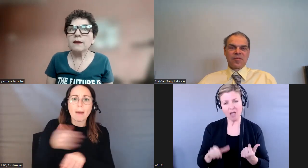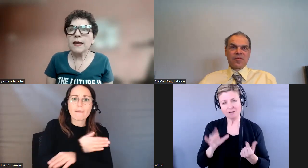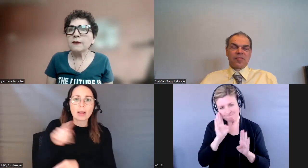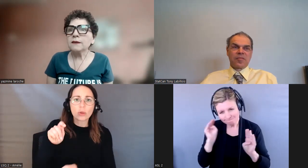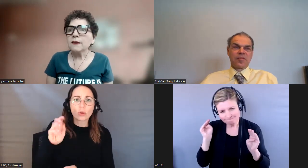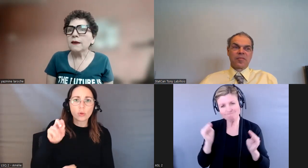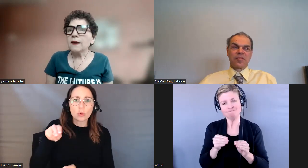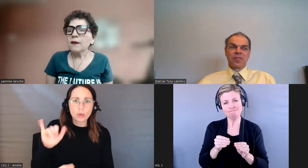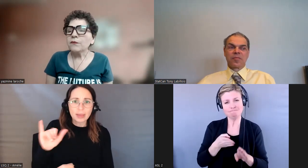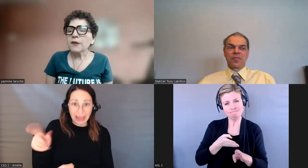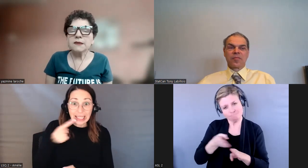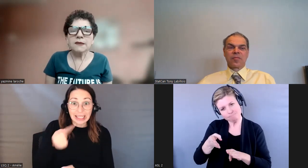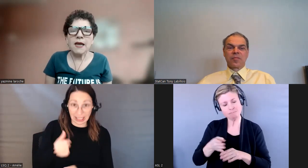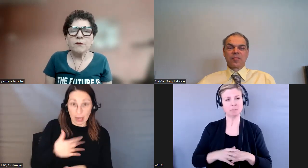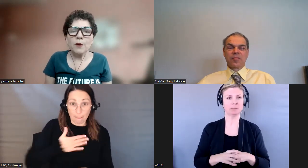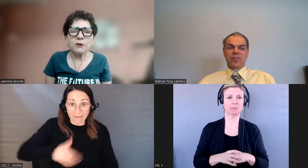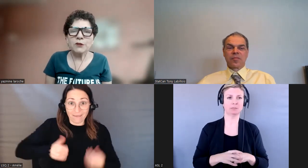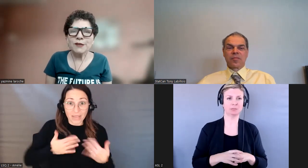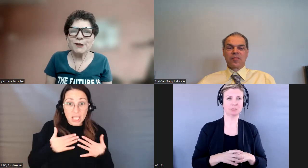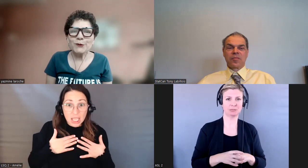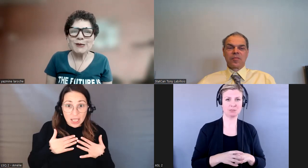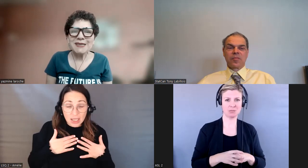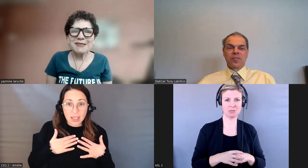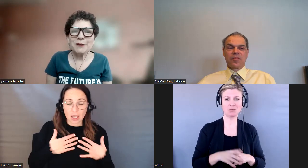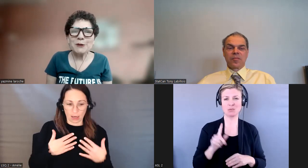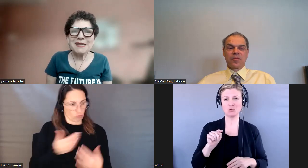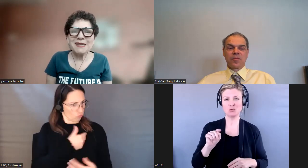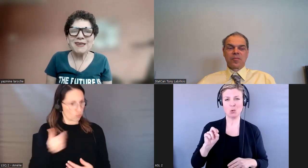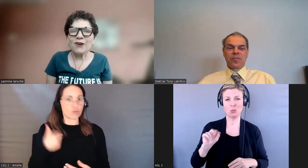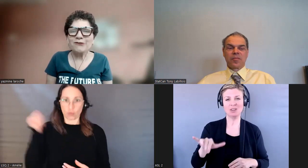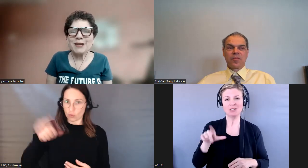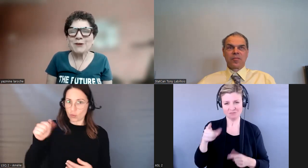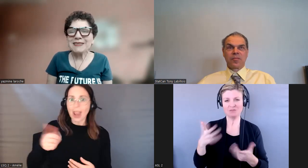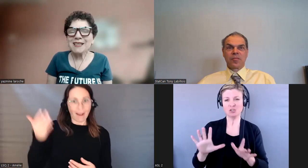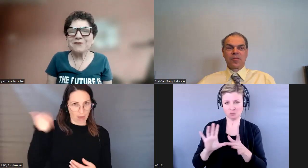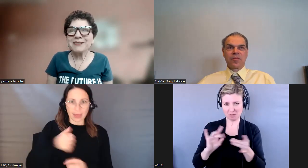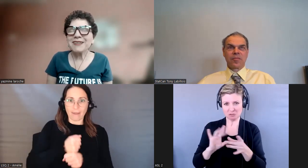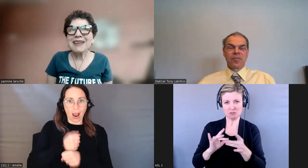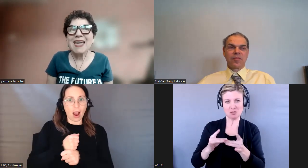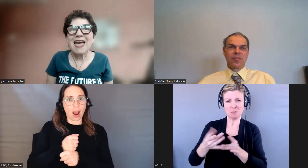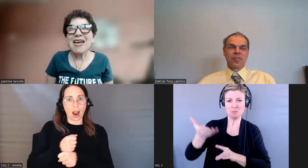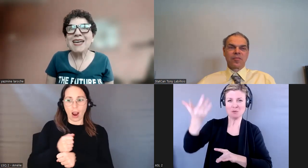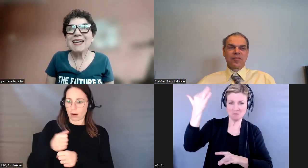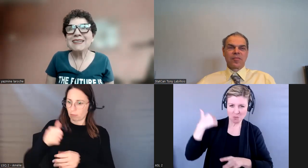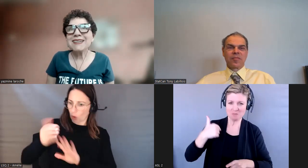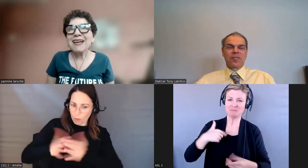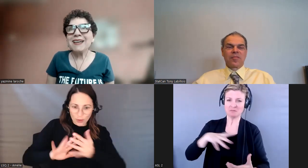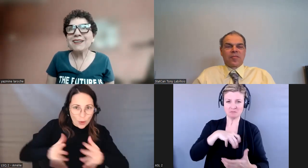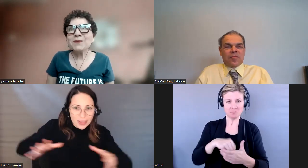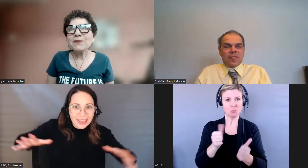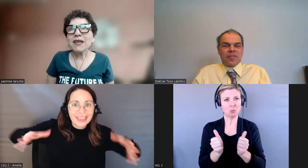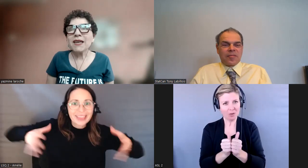had um I did have the opportunity to work in community radio and television and um and